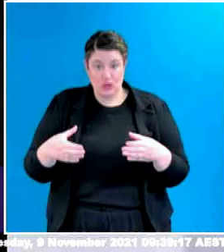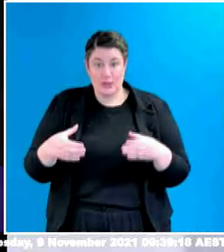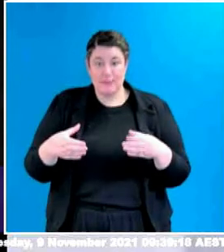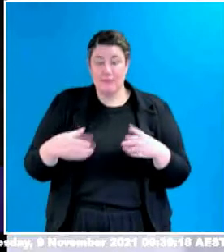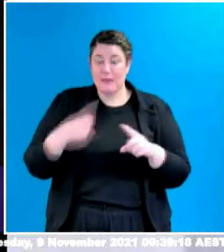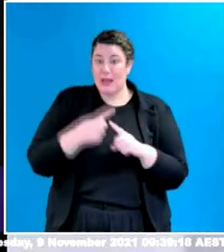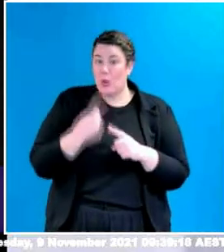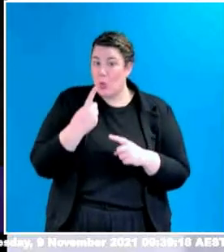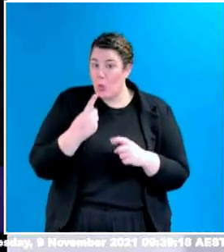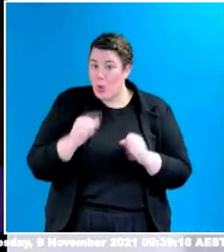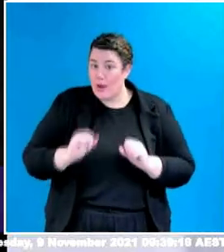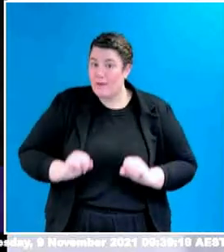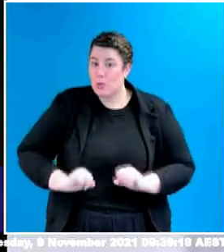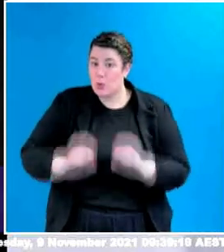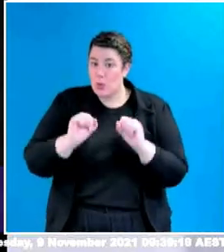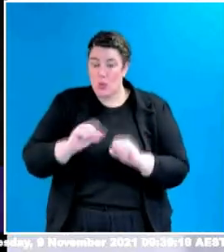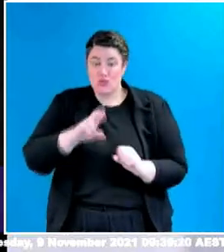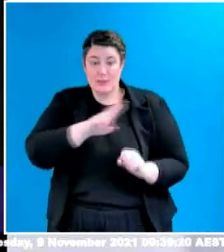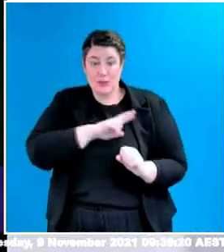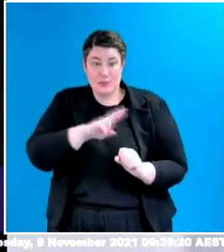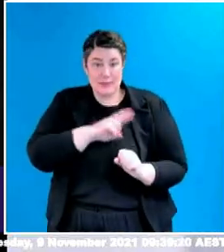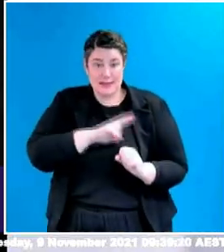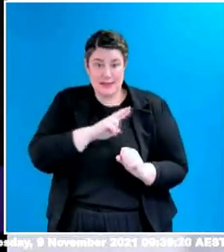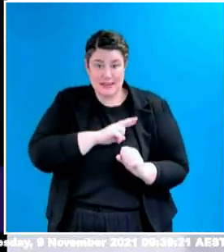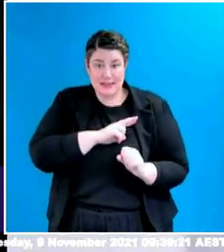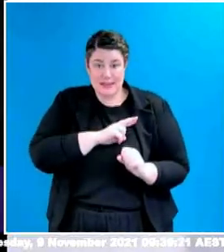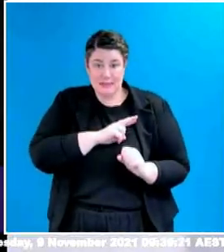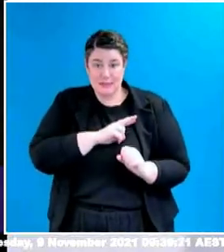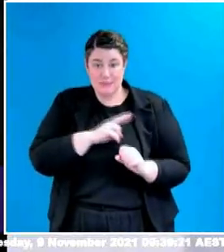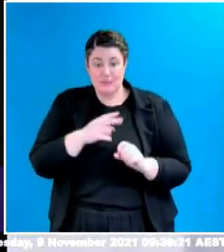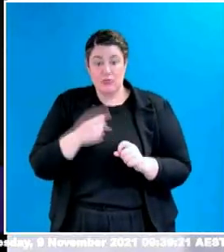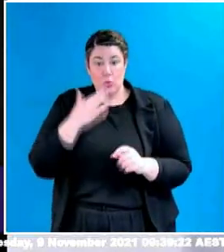One of your particular responsibilities for a time at the Australian Human